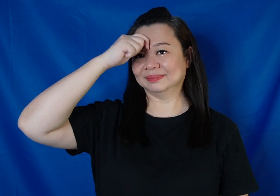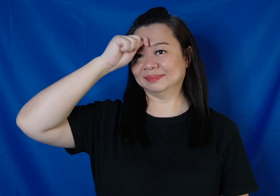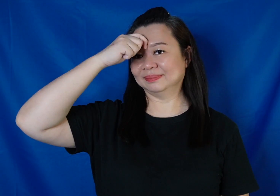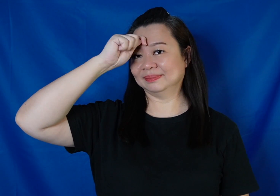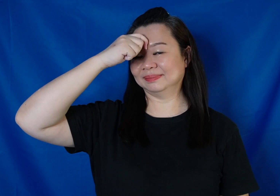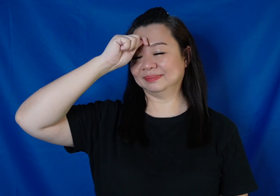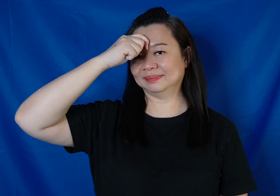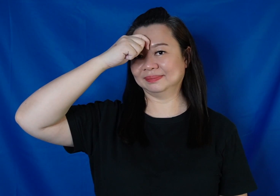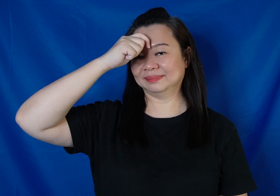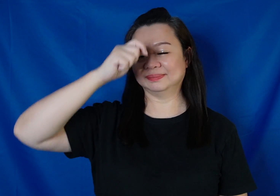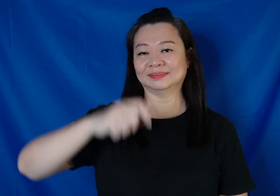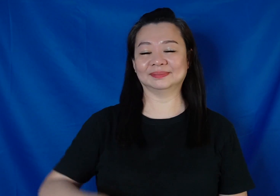TAMIL